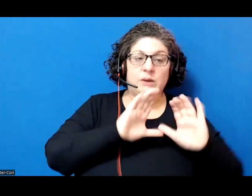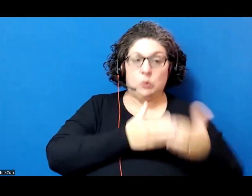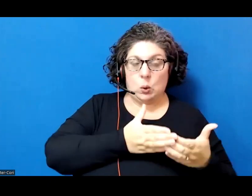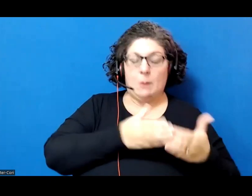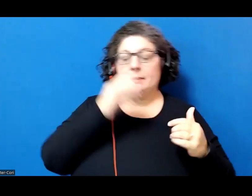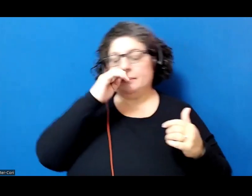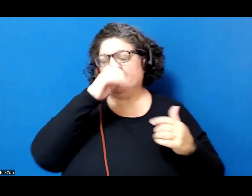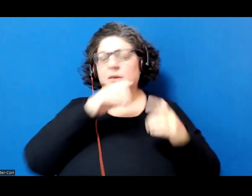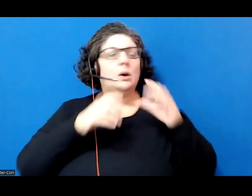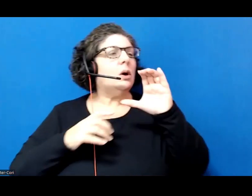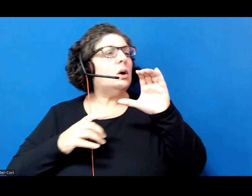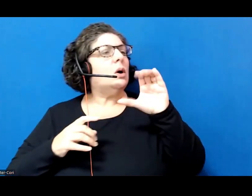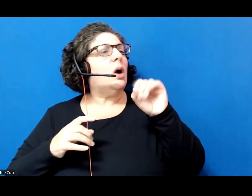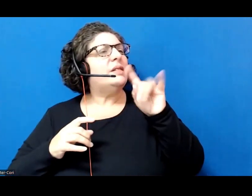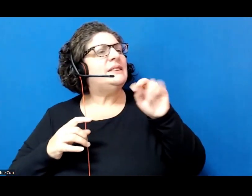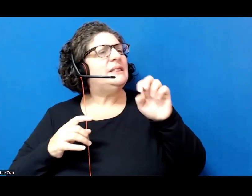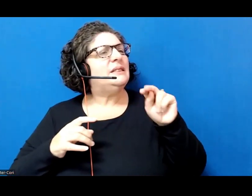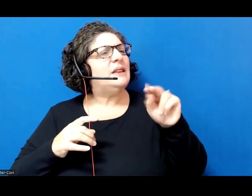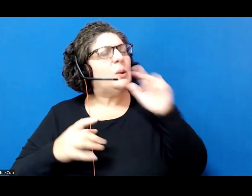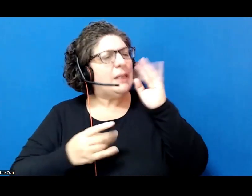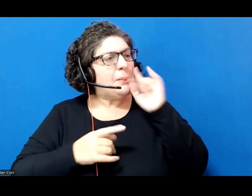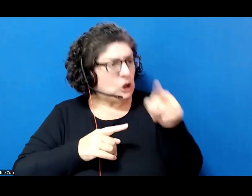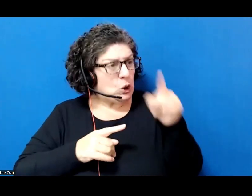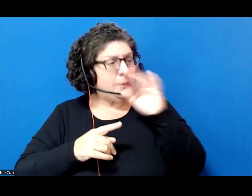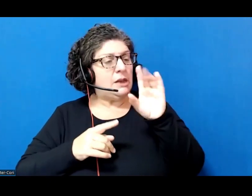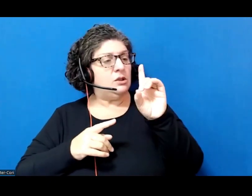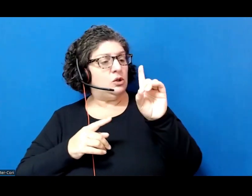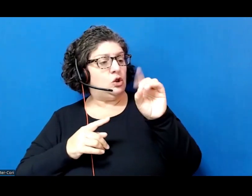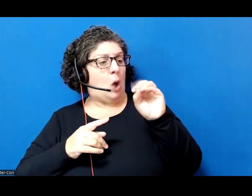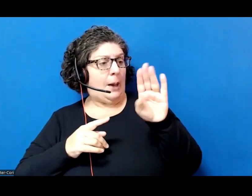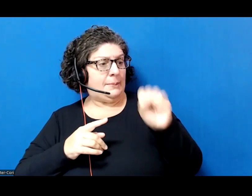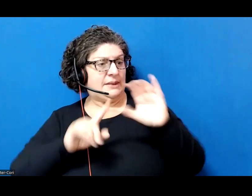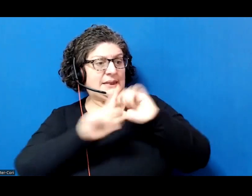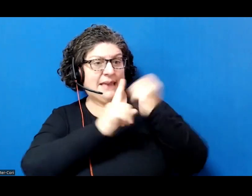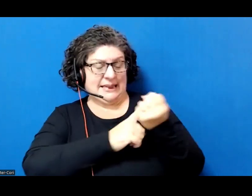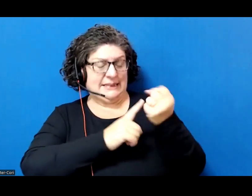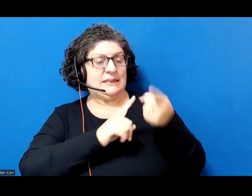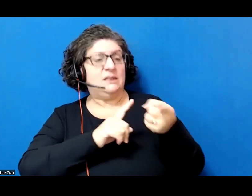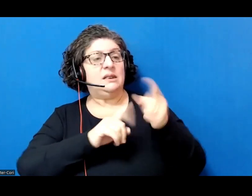I'm thinking of you because Dobbs indicate in setting the course for the future of substantive